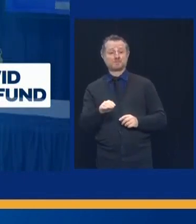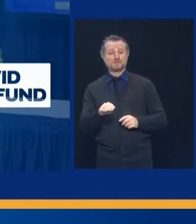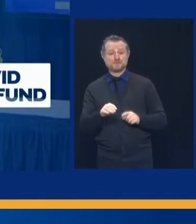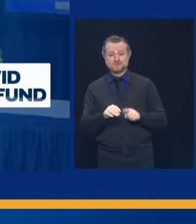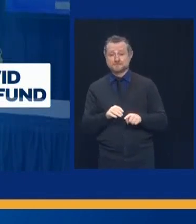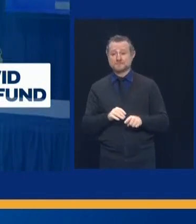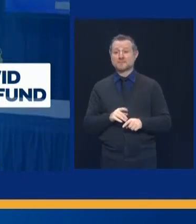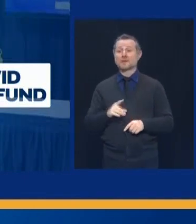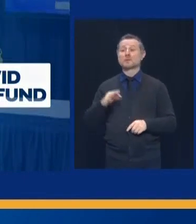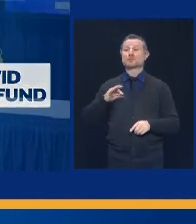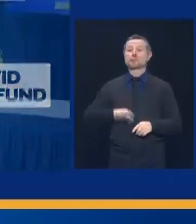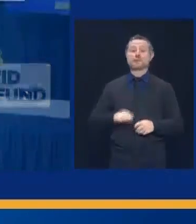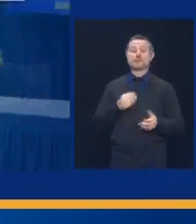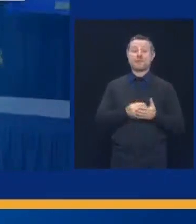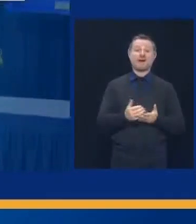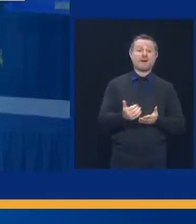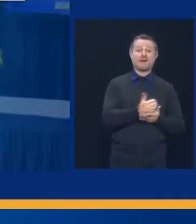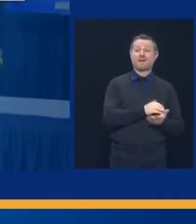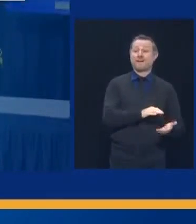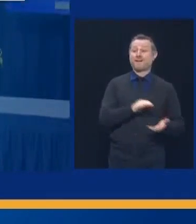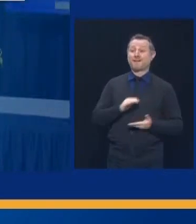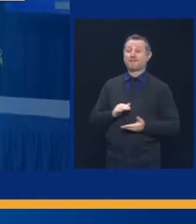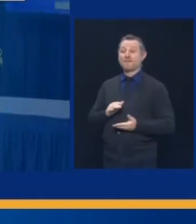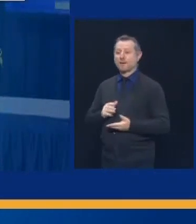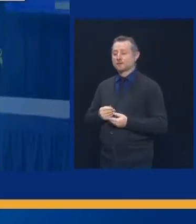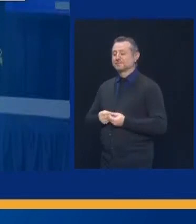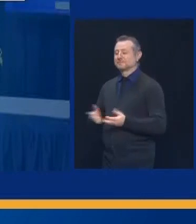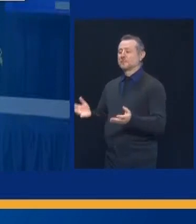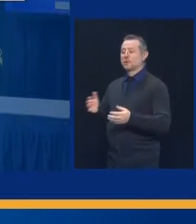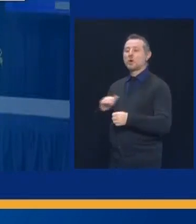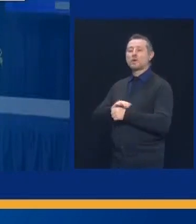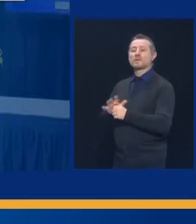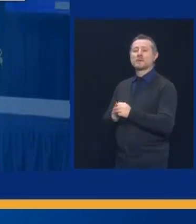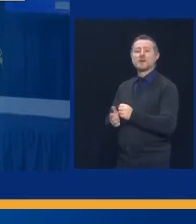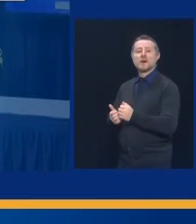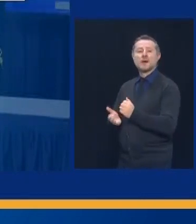THEY CAN BEST. AND REALREAL.COM WILL SELL THEM.